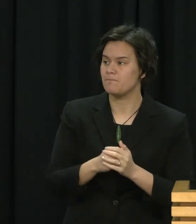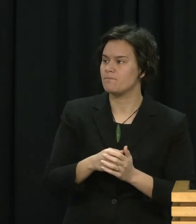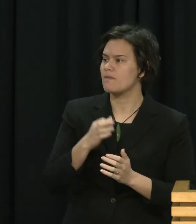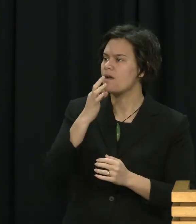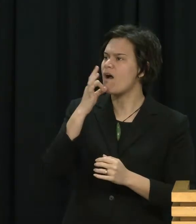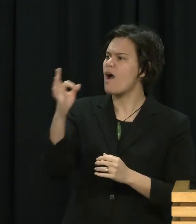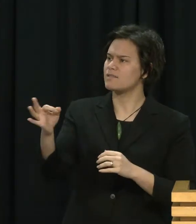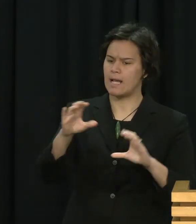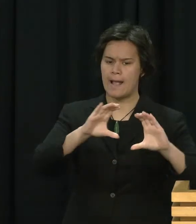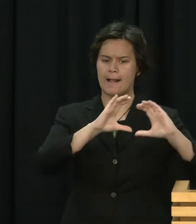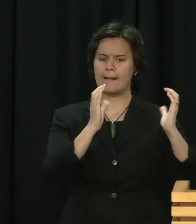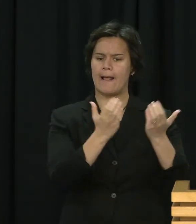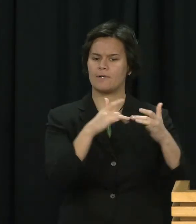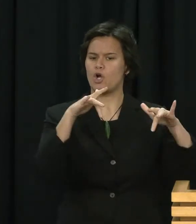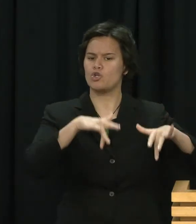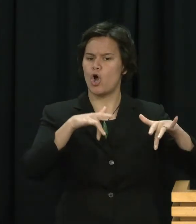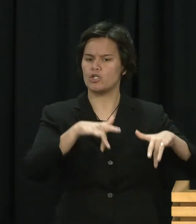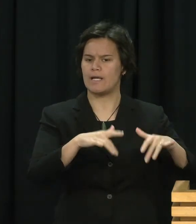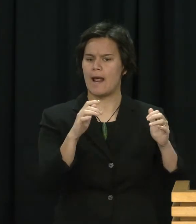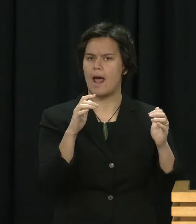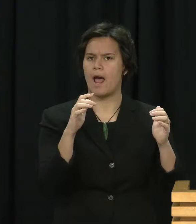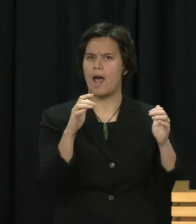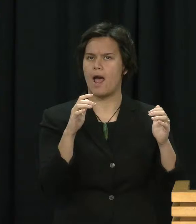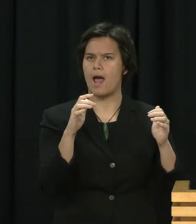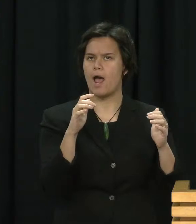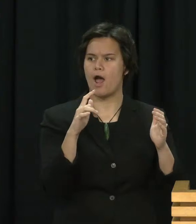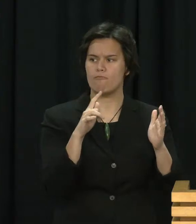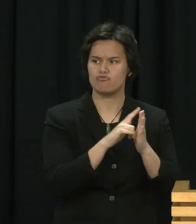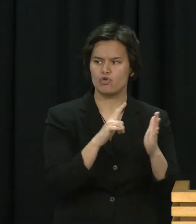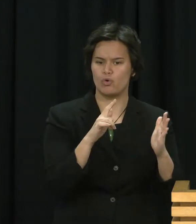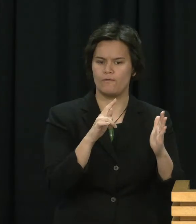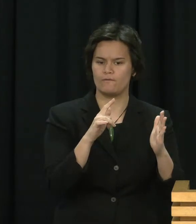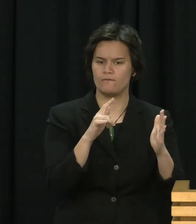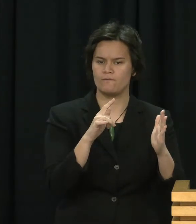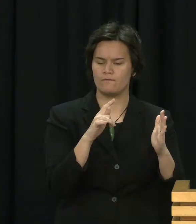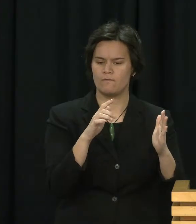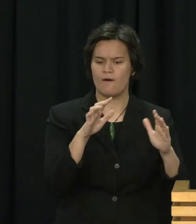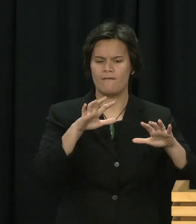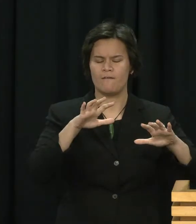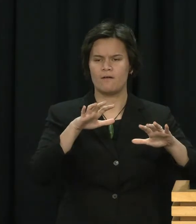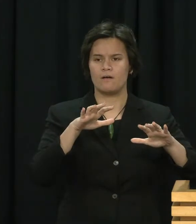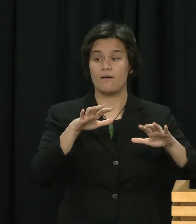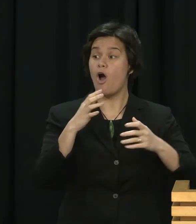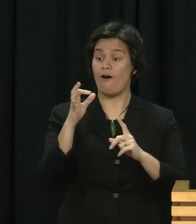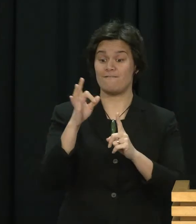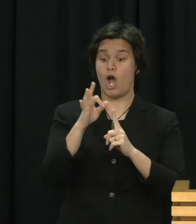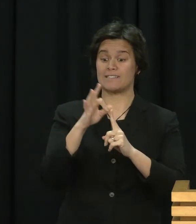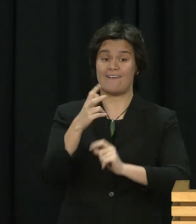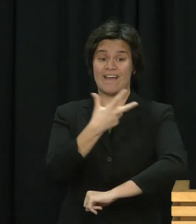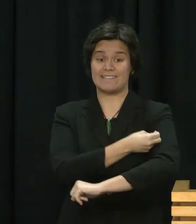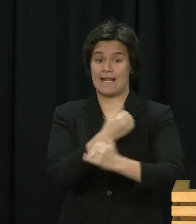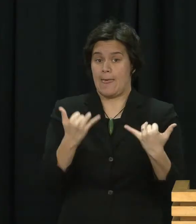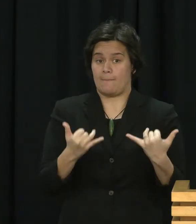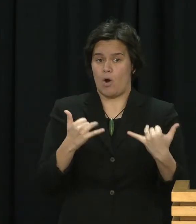our considerations. Last question. Is there any particular